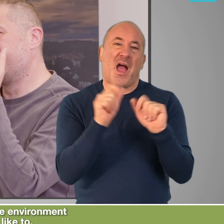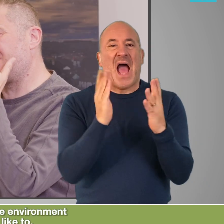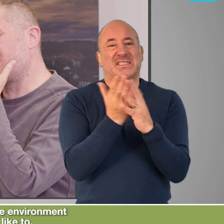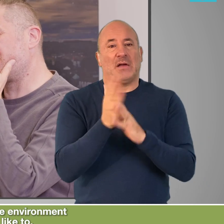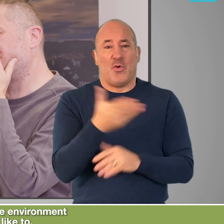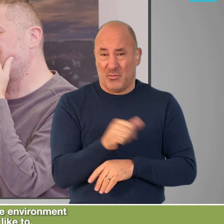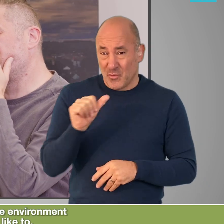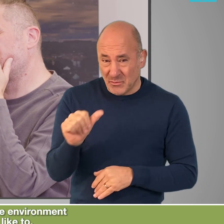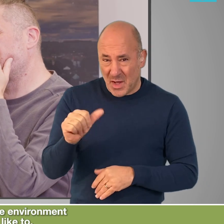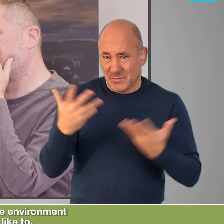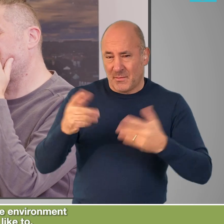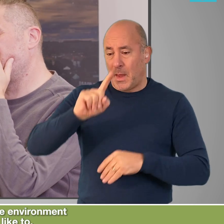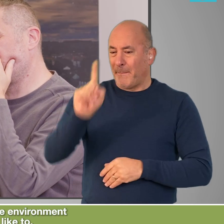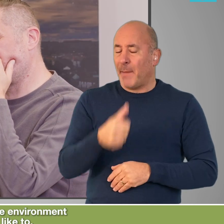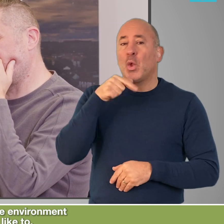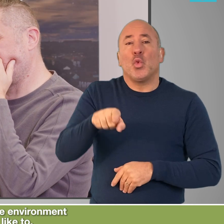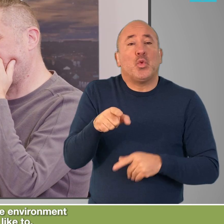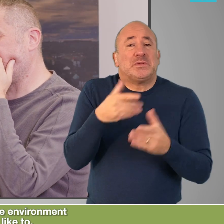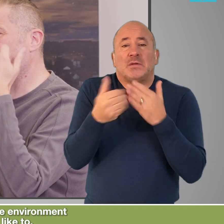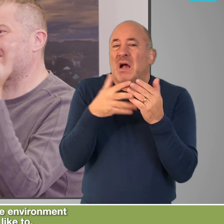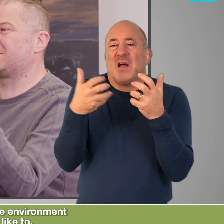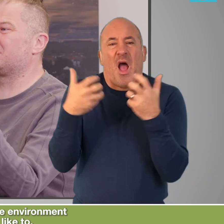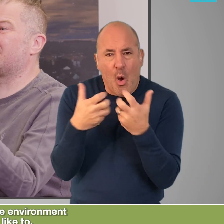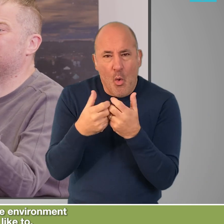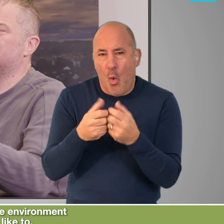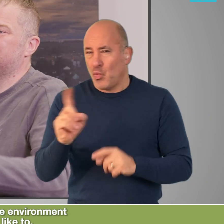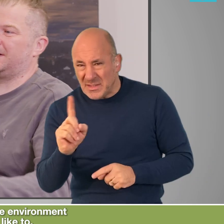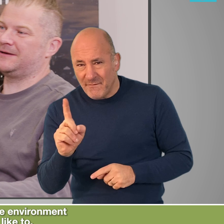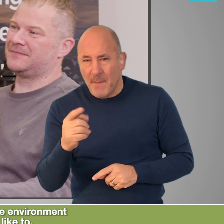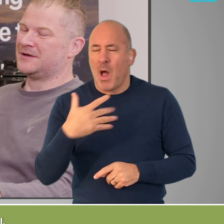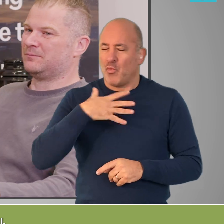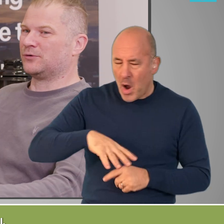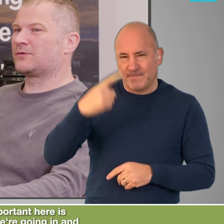However people use the environment how they would like to, but as well,